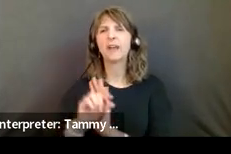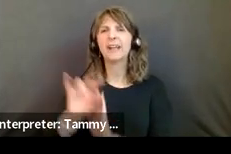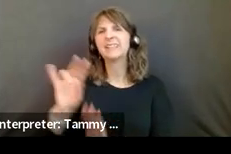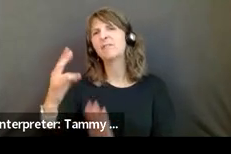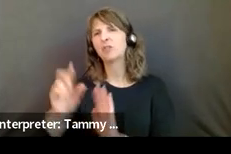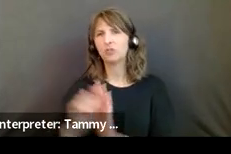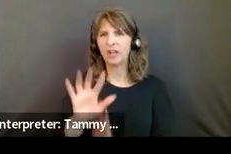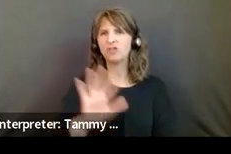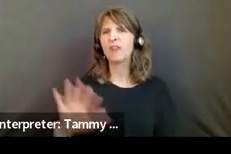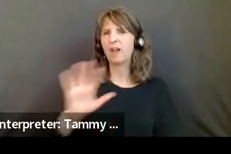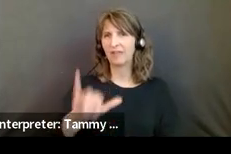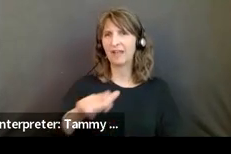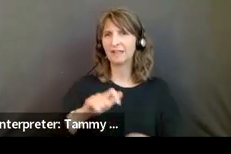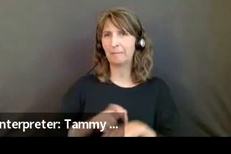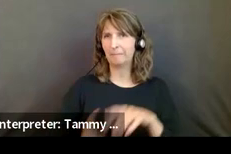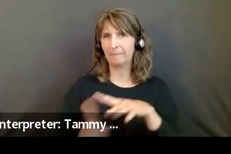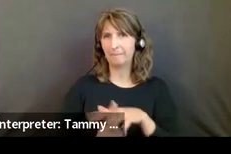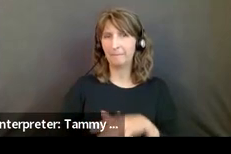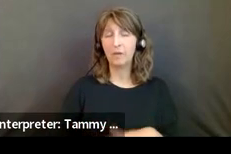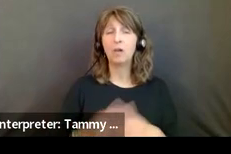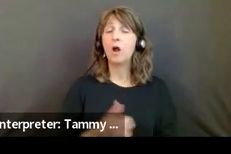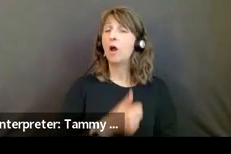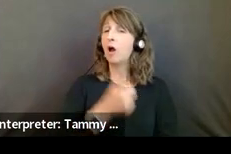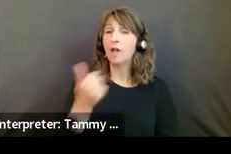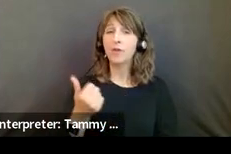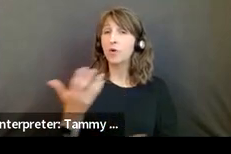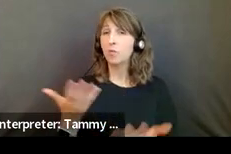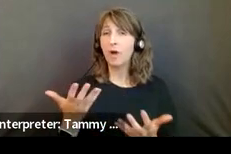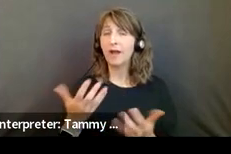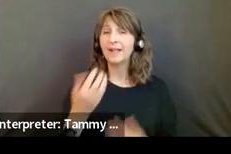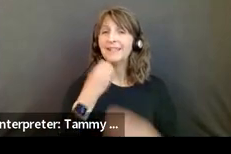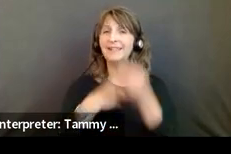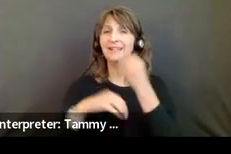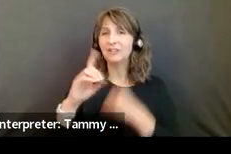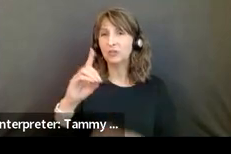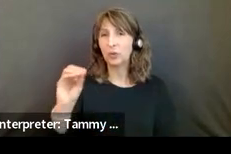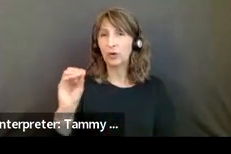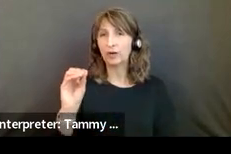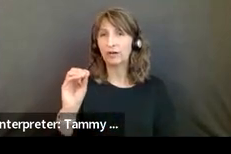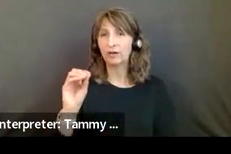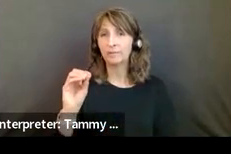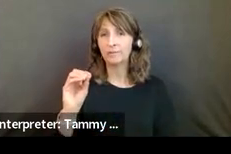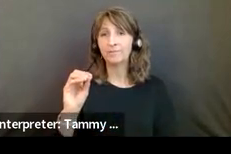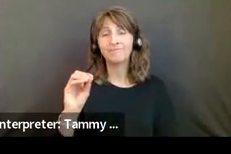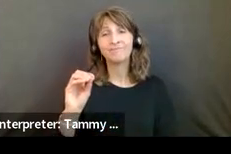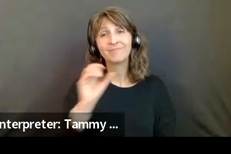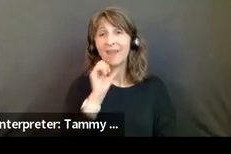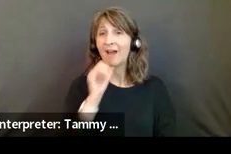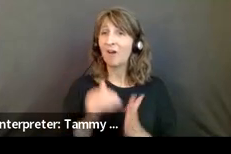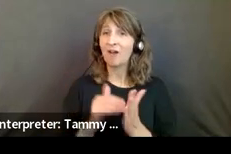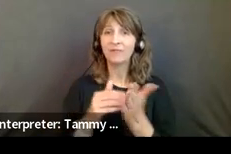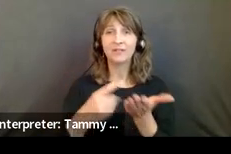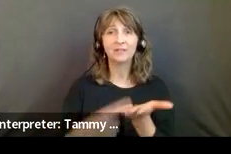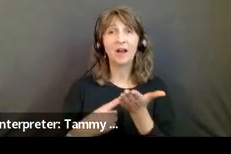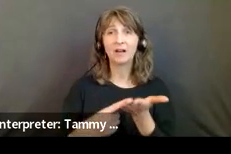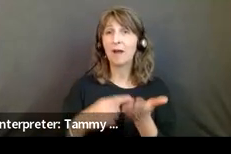Next slide. And eating disorders. A lot of times, you know, we don't really talk about eating disorders as an emotional disability, but it is.